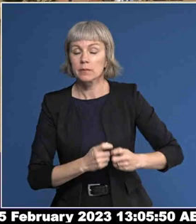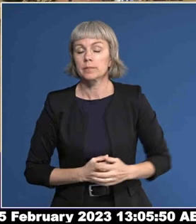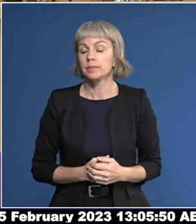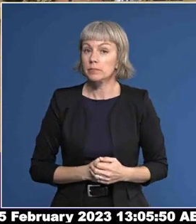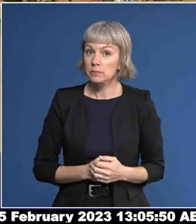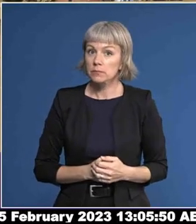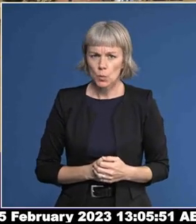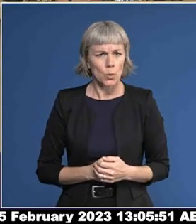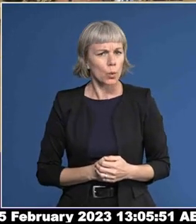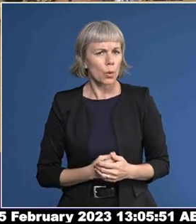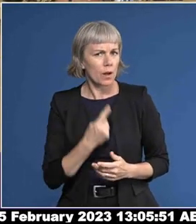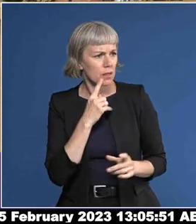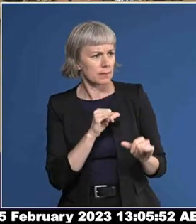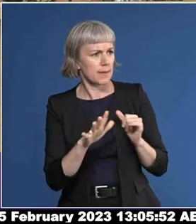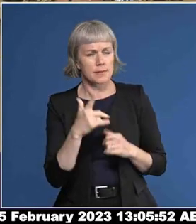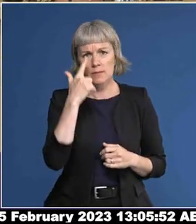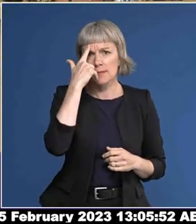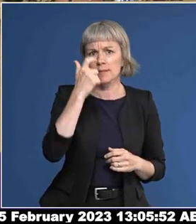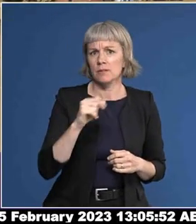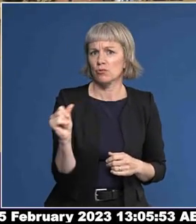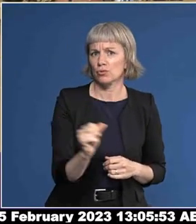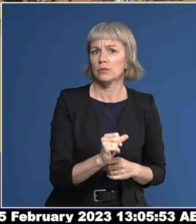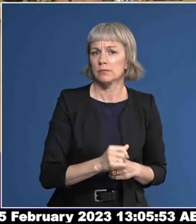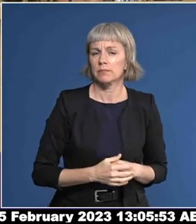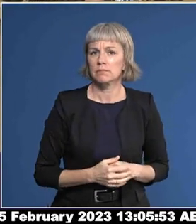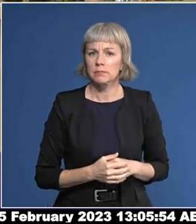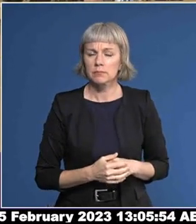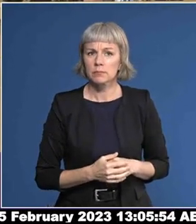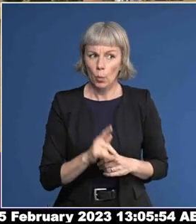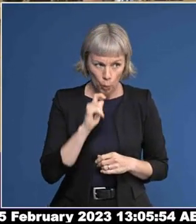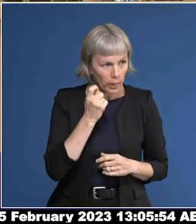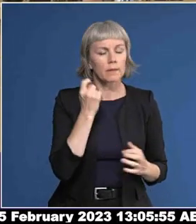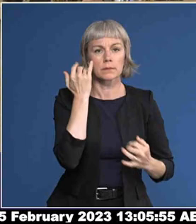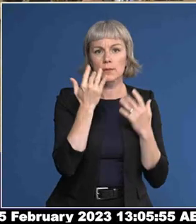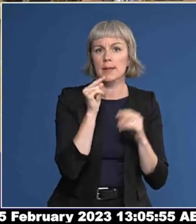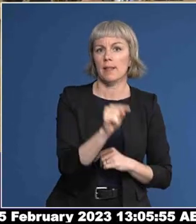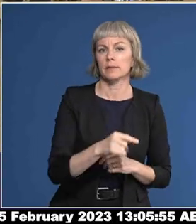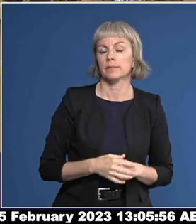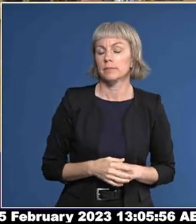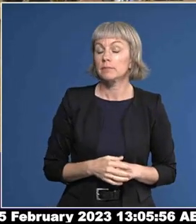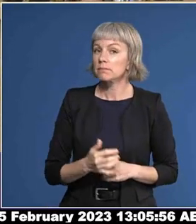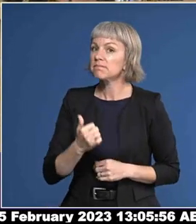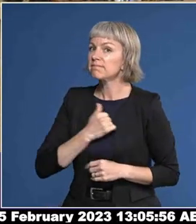yes. I agree that we should consider that, and we will consider that. Yes, we have talked about that with the launch of the inclusion and